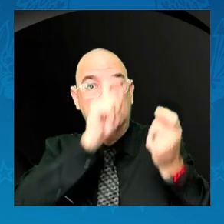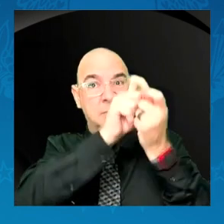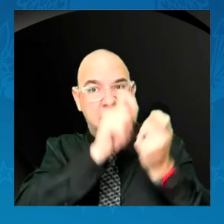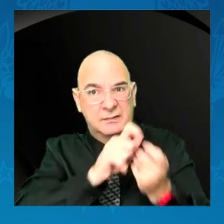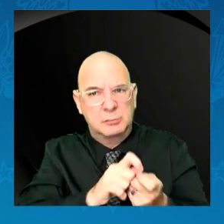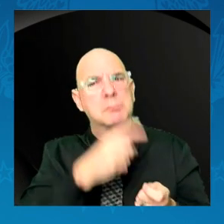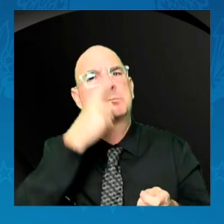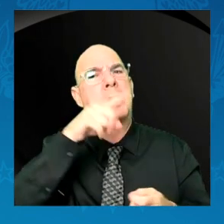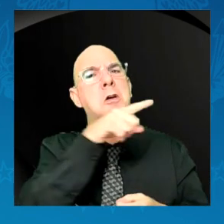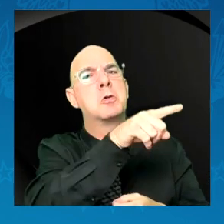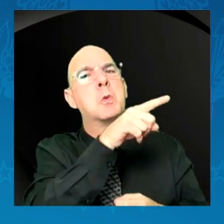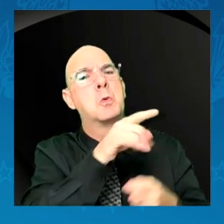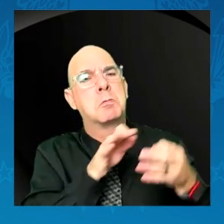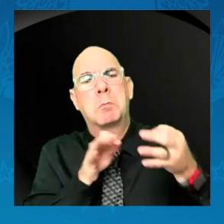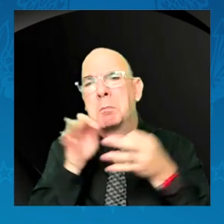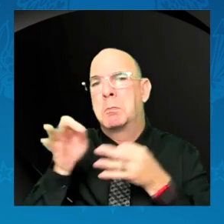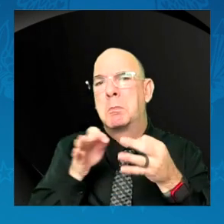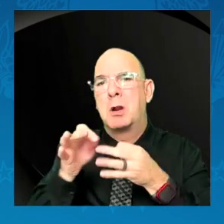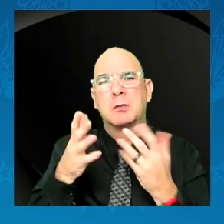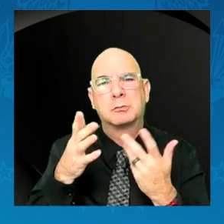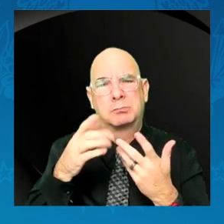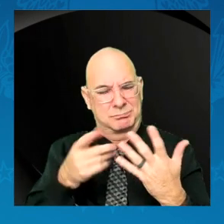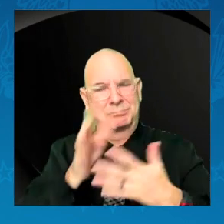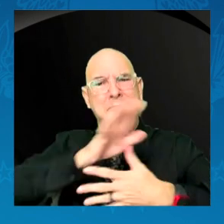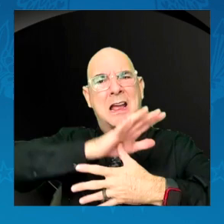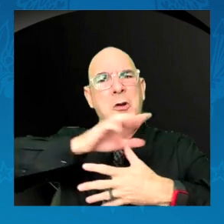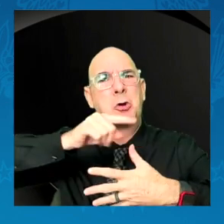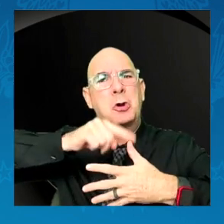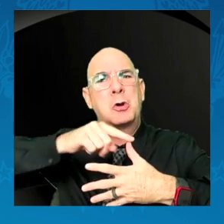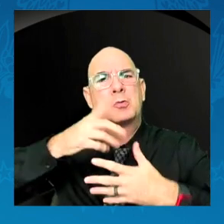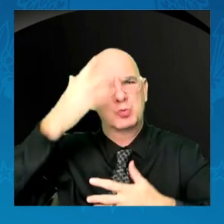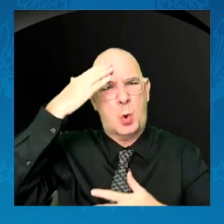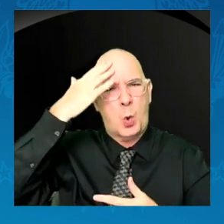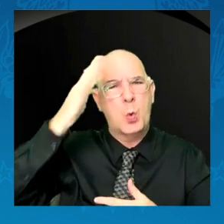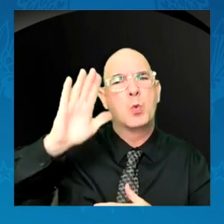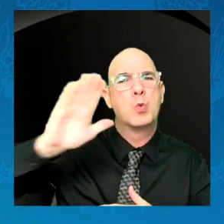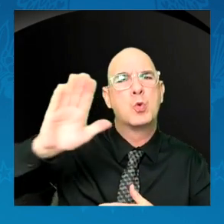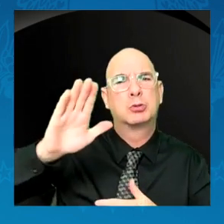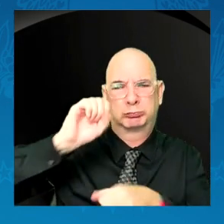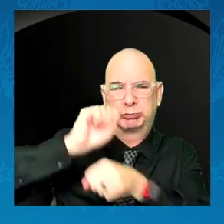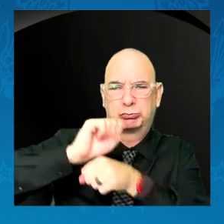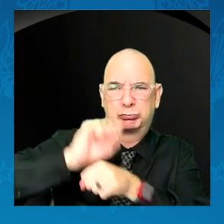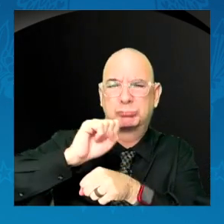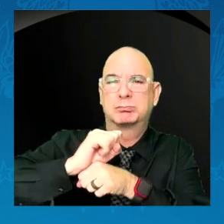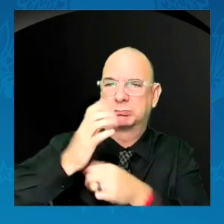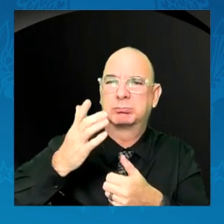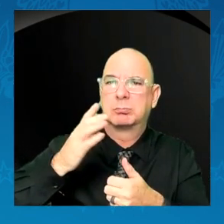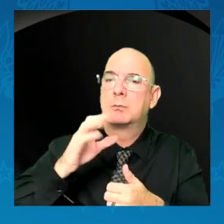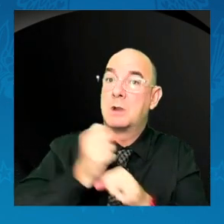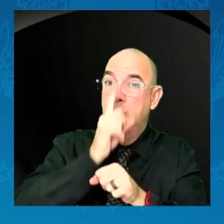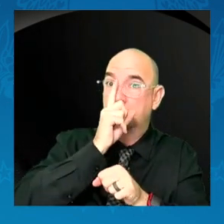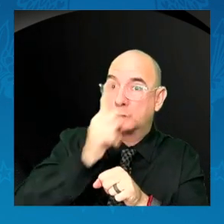Priority that I know you've had in your career to make sure that we include all communities,